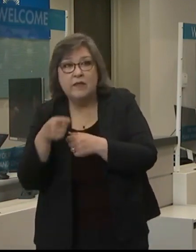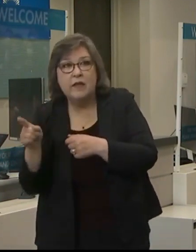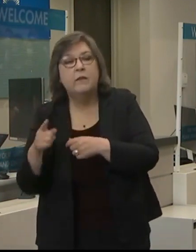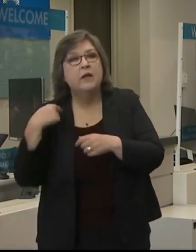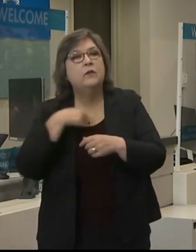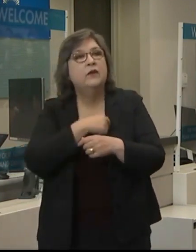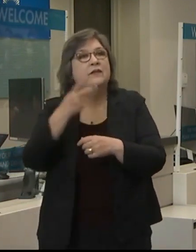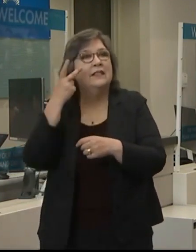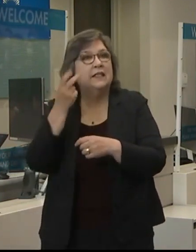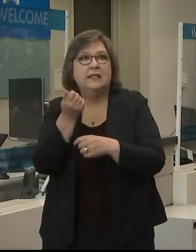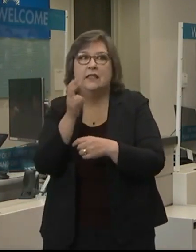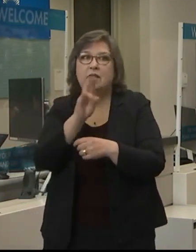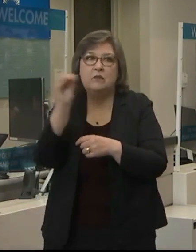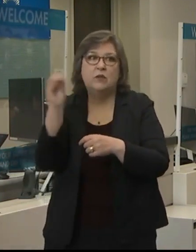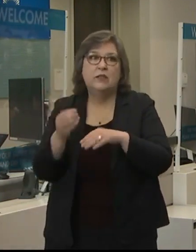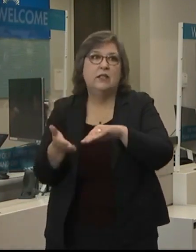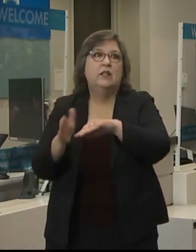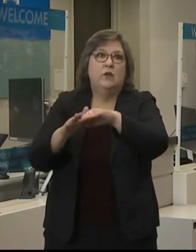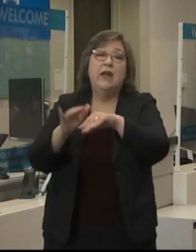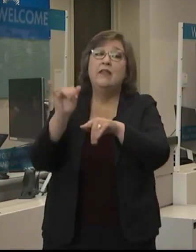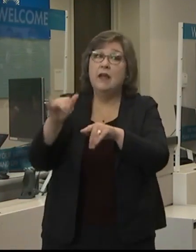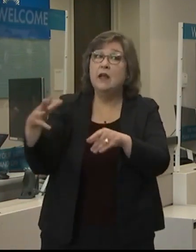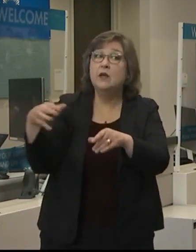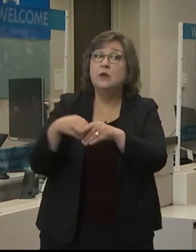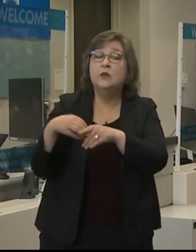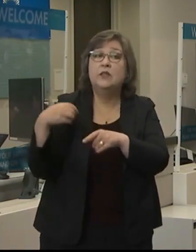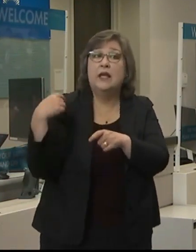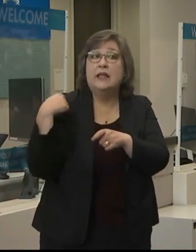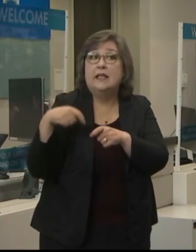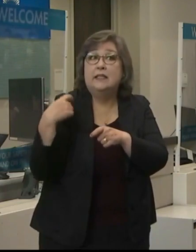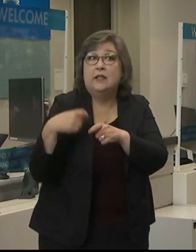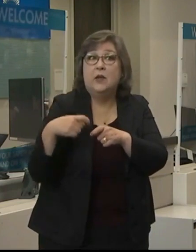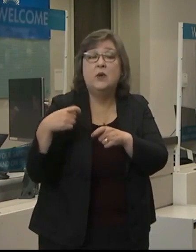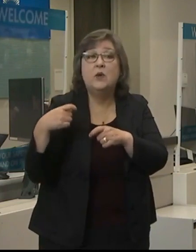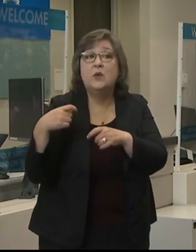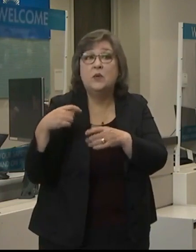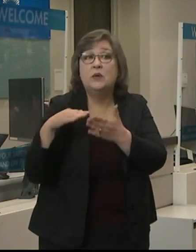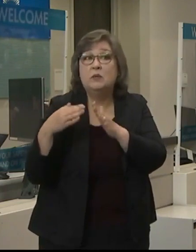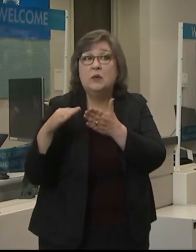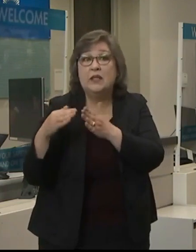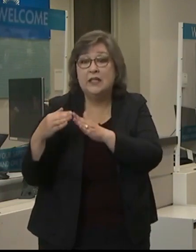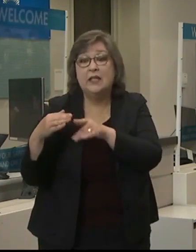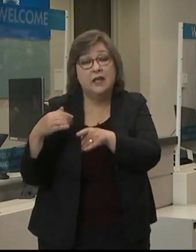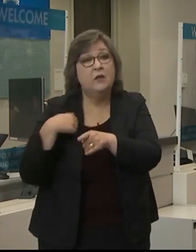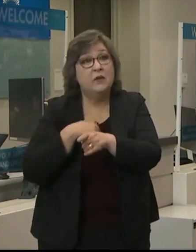includes the latino community of which we have seen a very modest uptick and